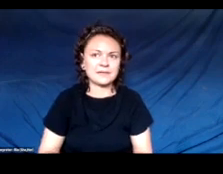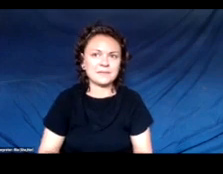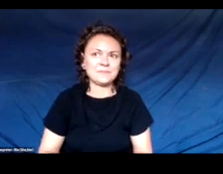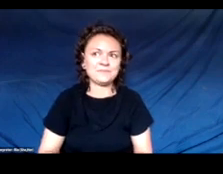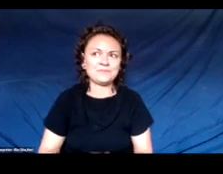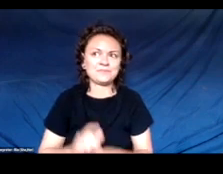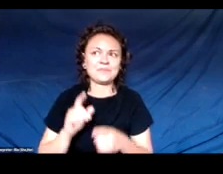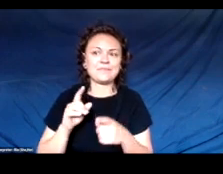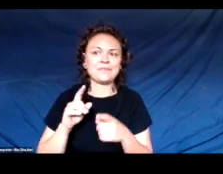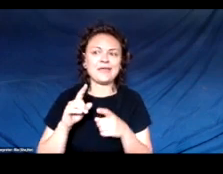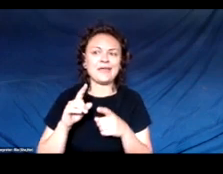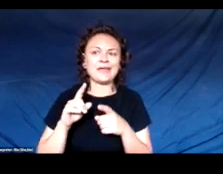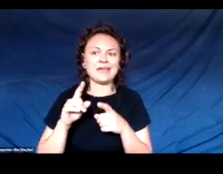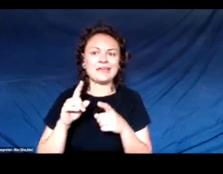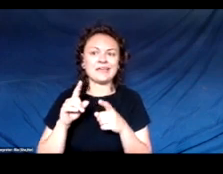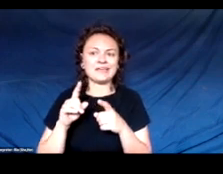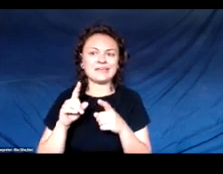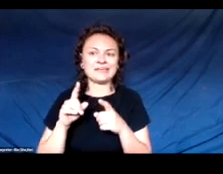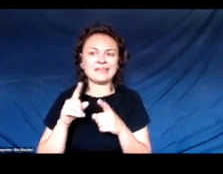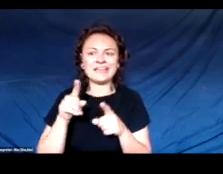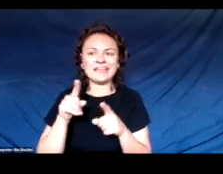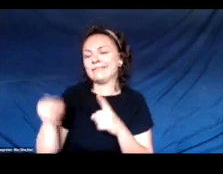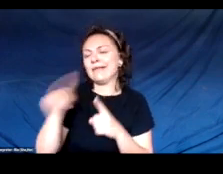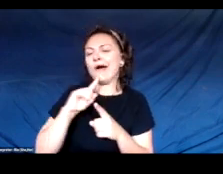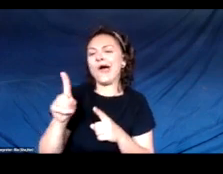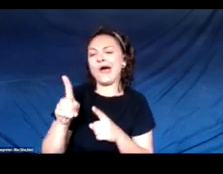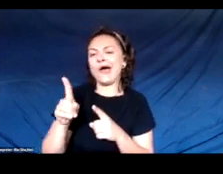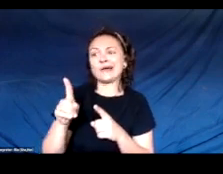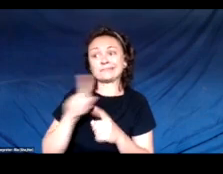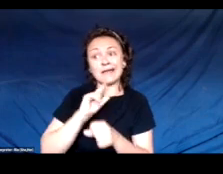the Southern California hurricane right now.